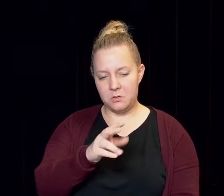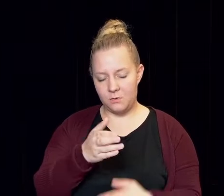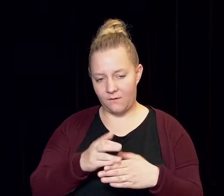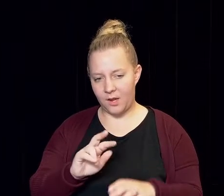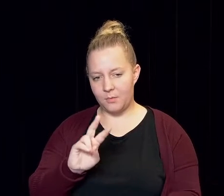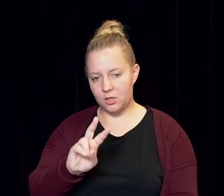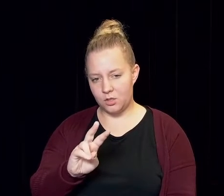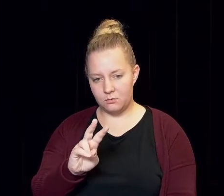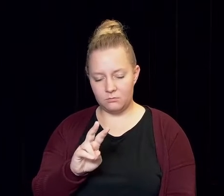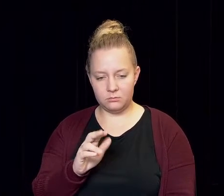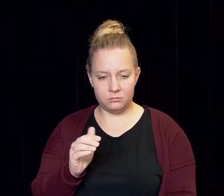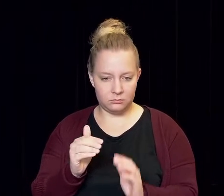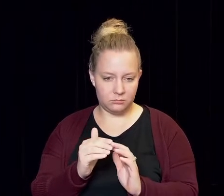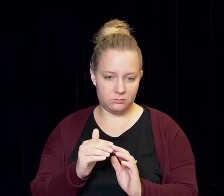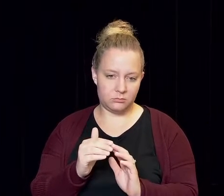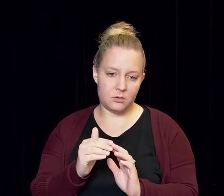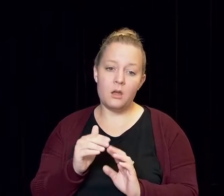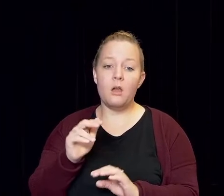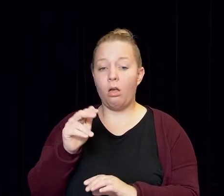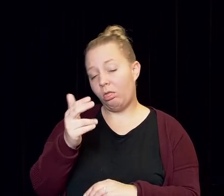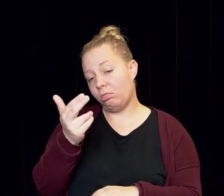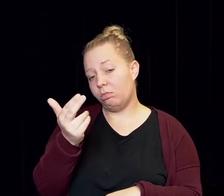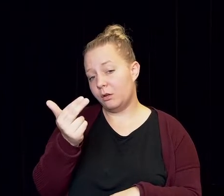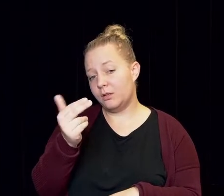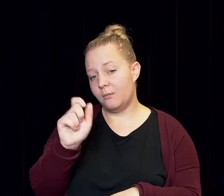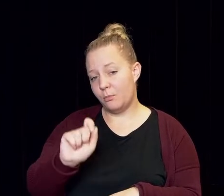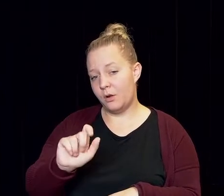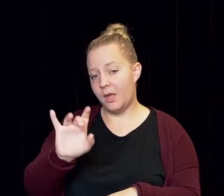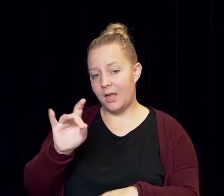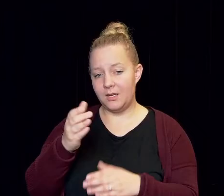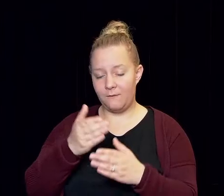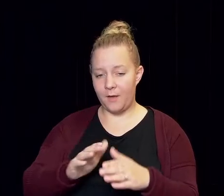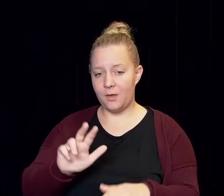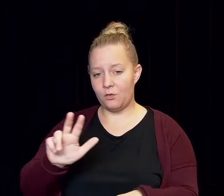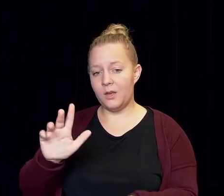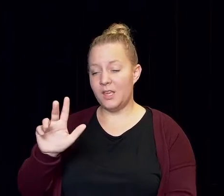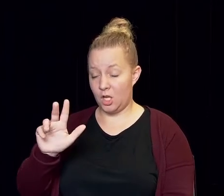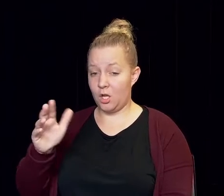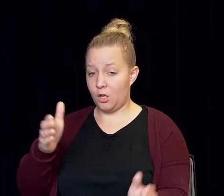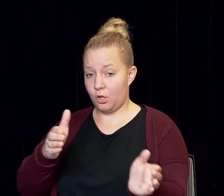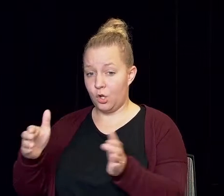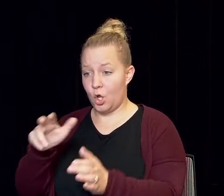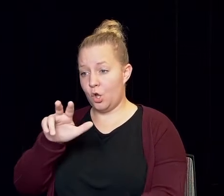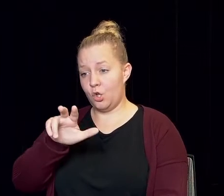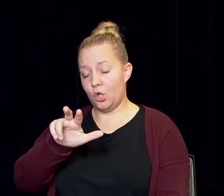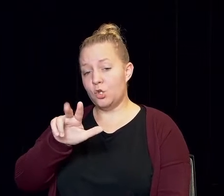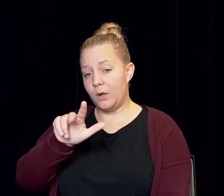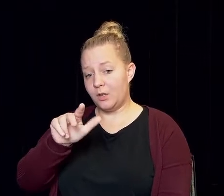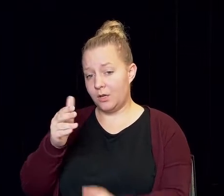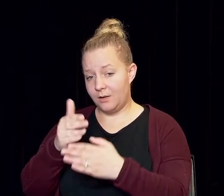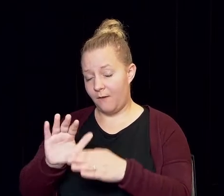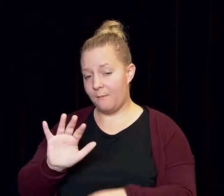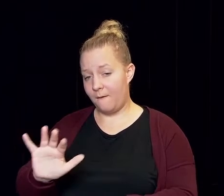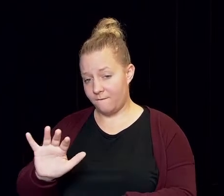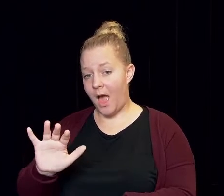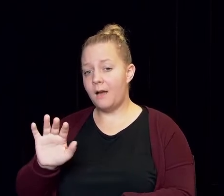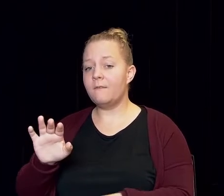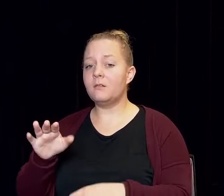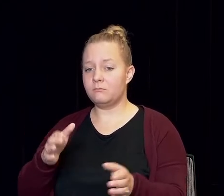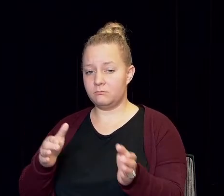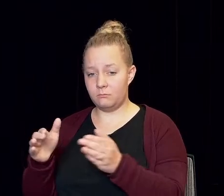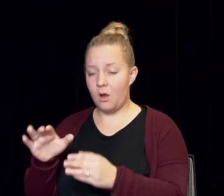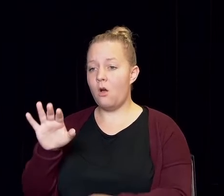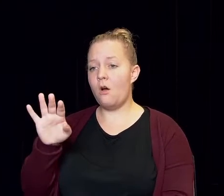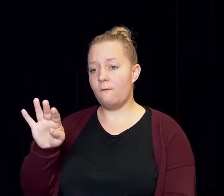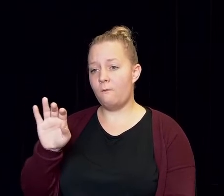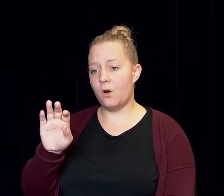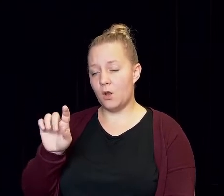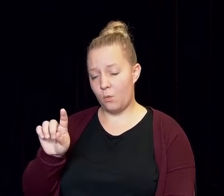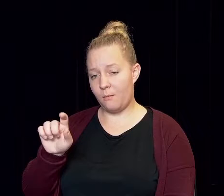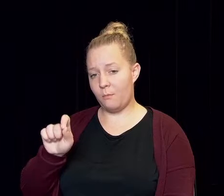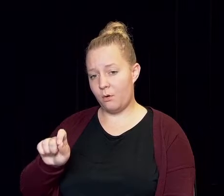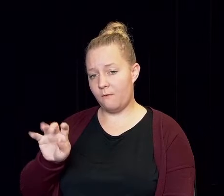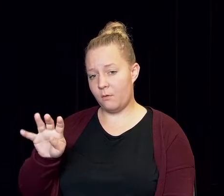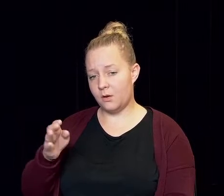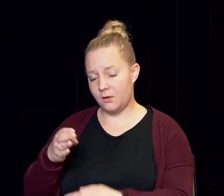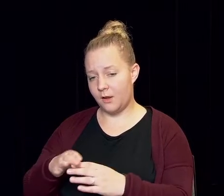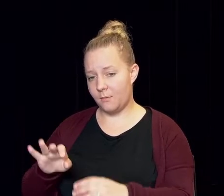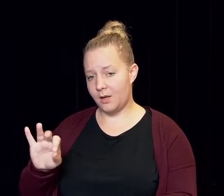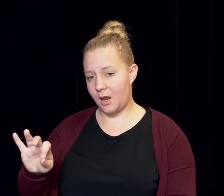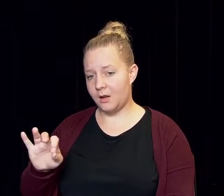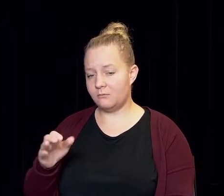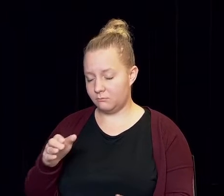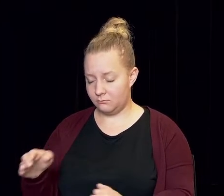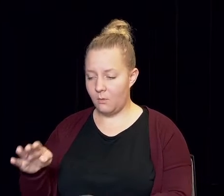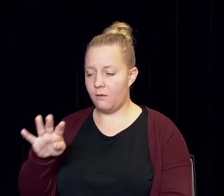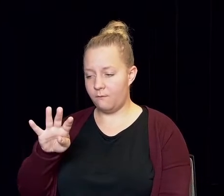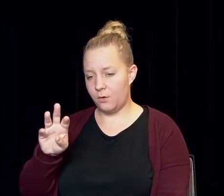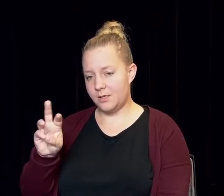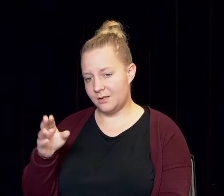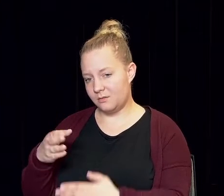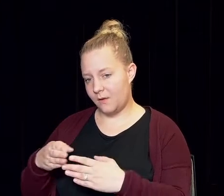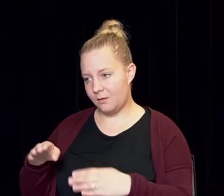We're going to take 13.8 divided by 3. 23 divided by 5 and 41.4 divided by 9 and 46 divided by 10.